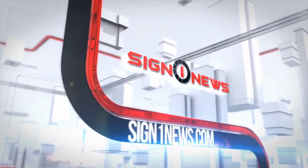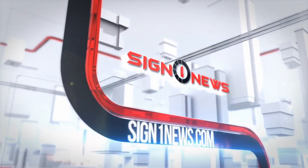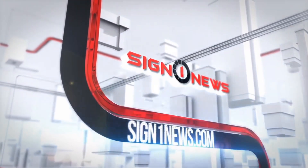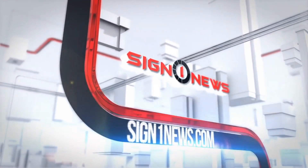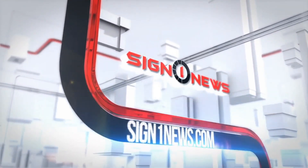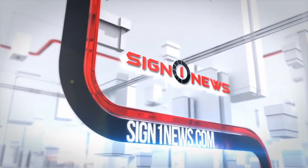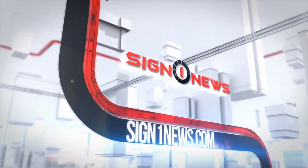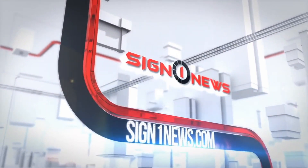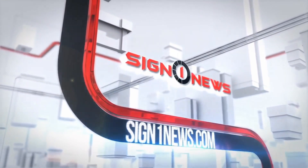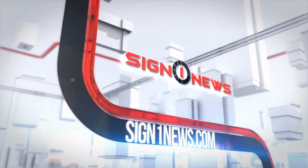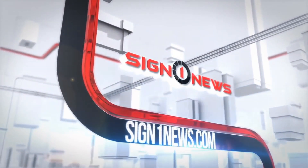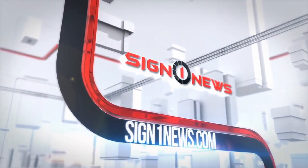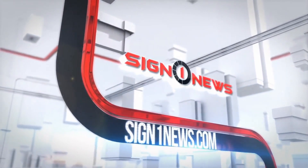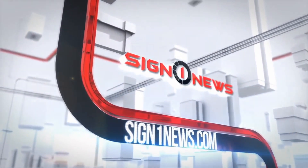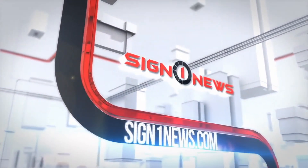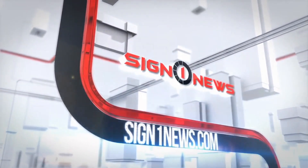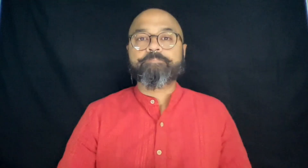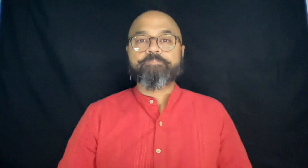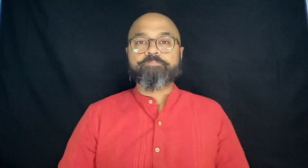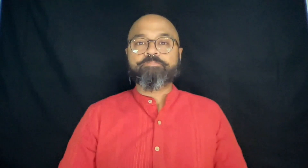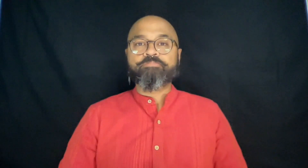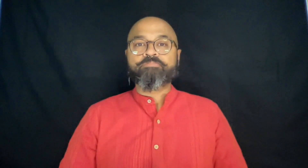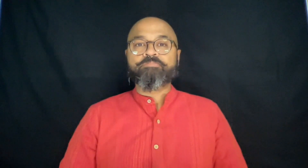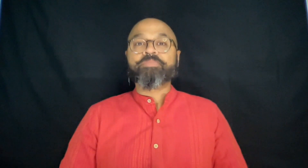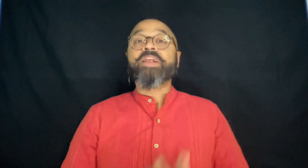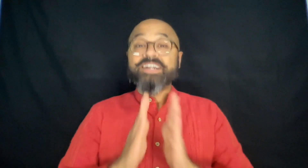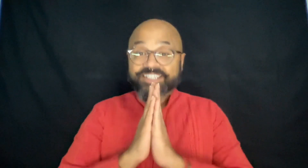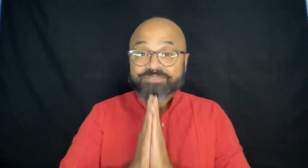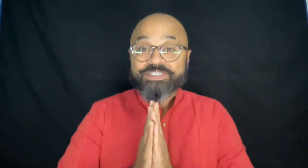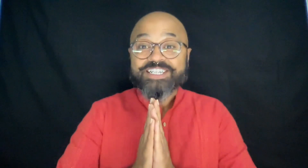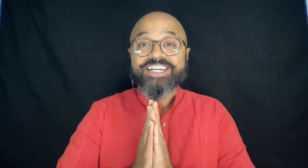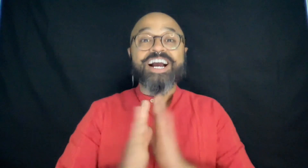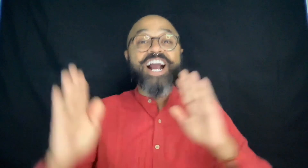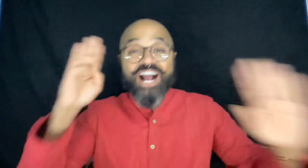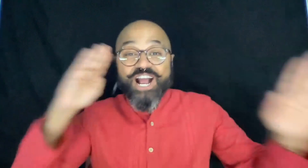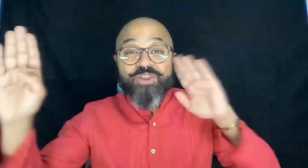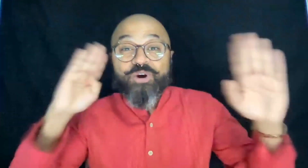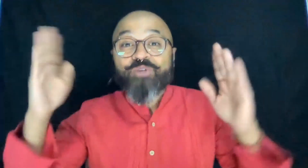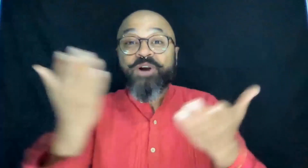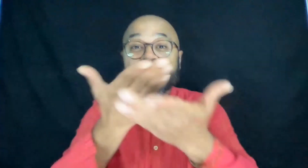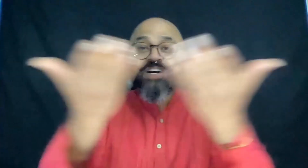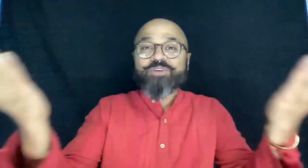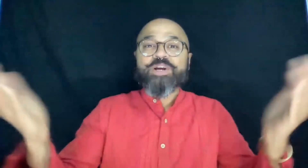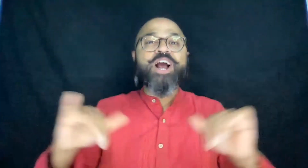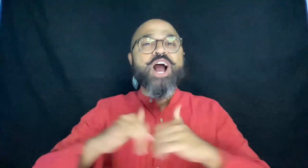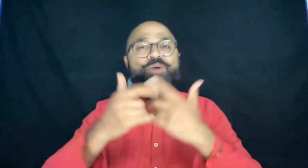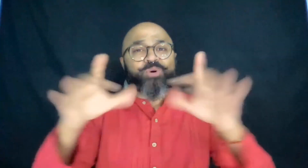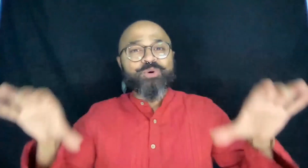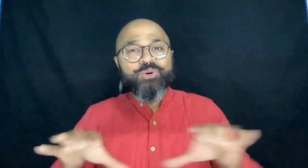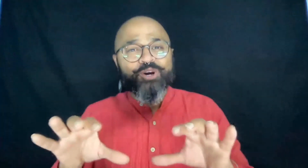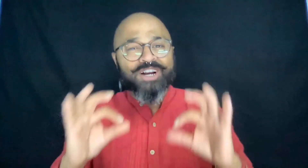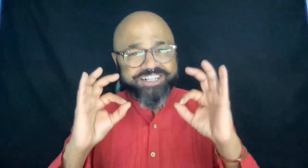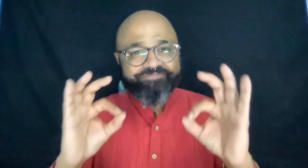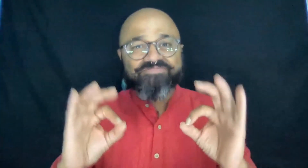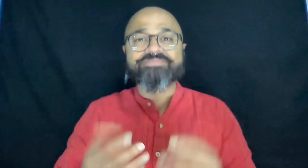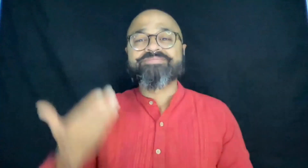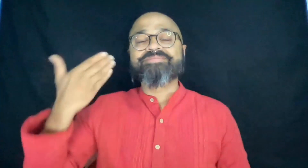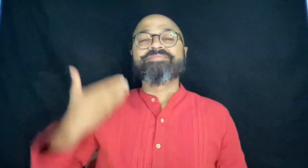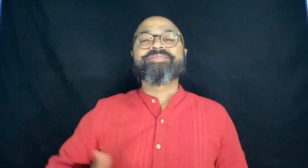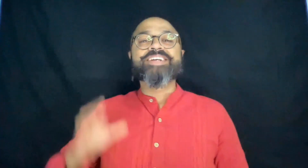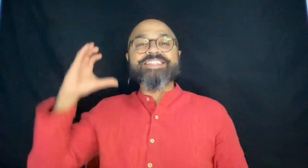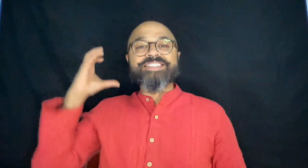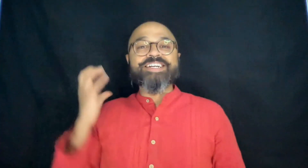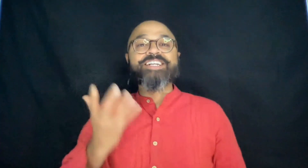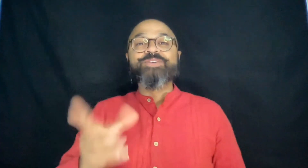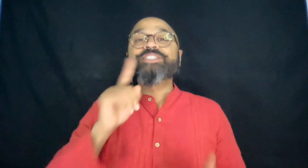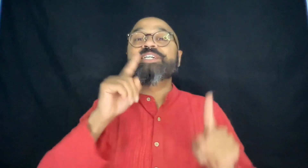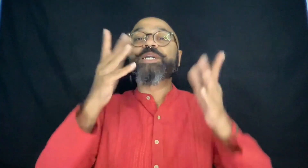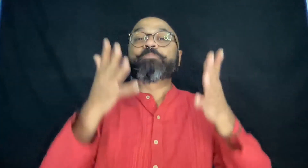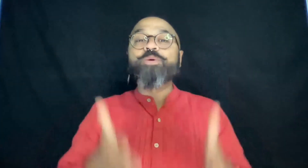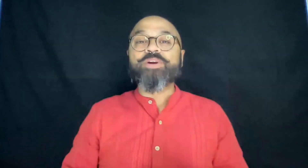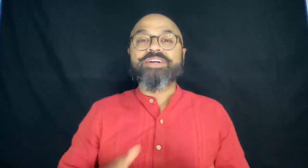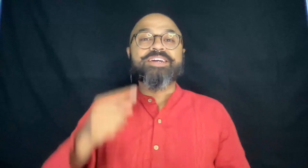Hello everyone how are you doing I'm Sign1News anchor Jaideep Goray